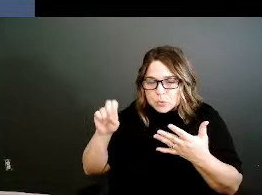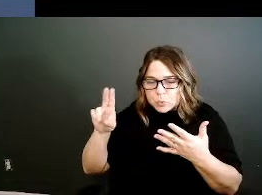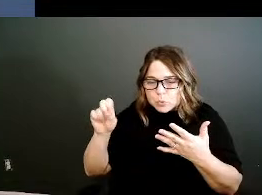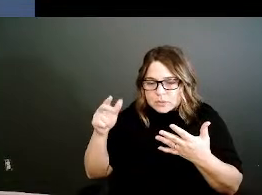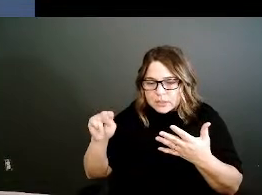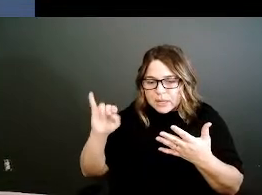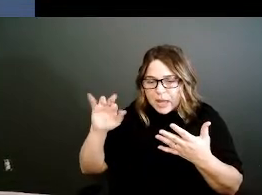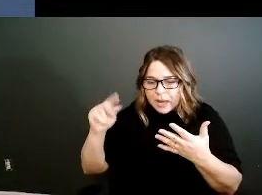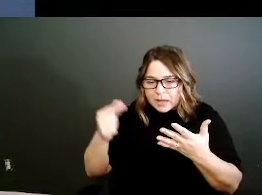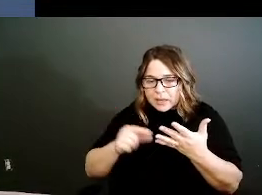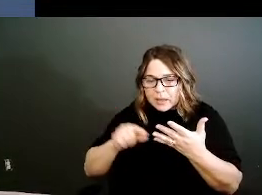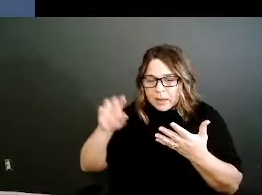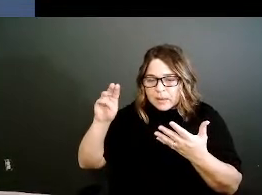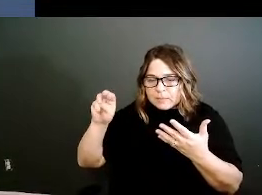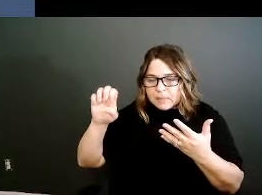ROCHELLE LUND